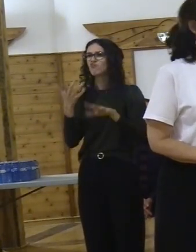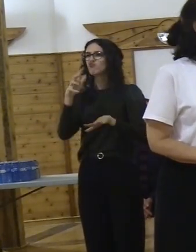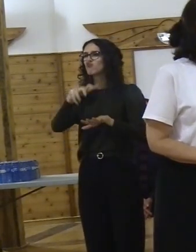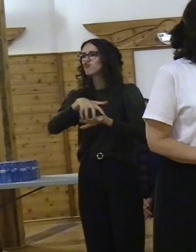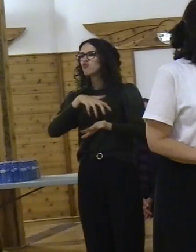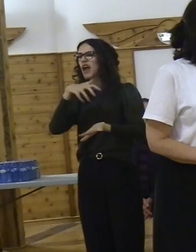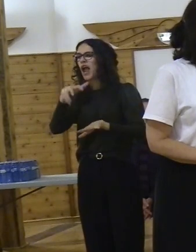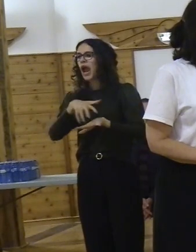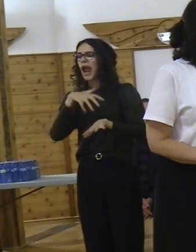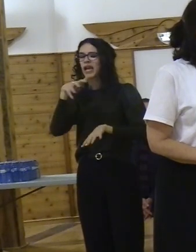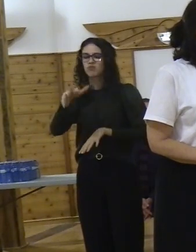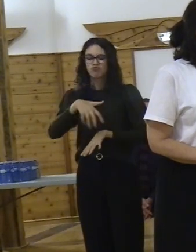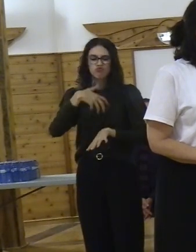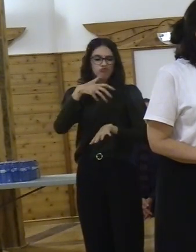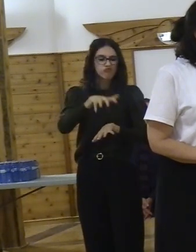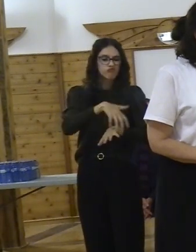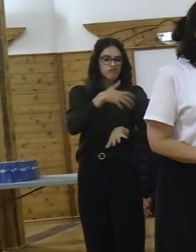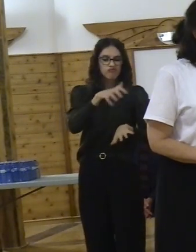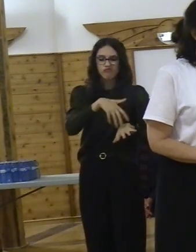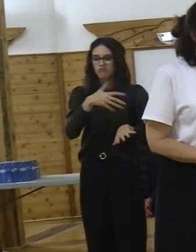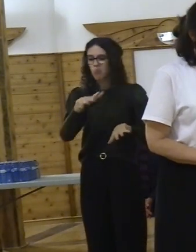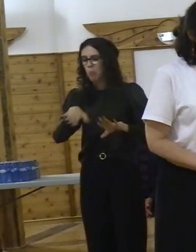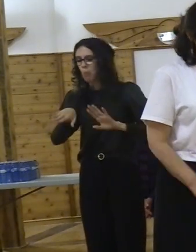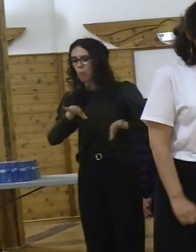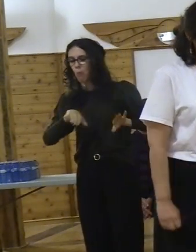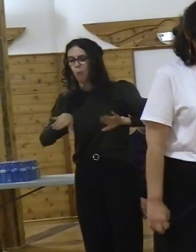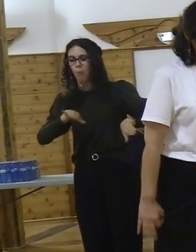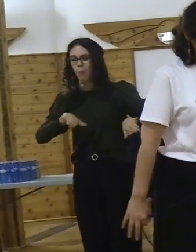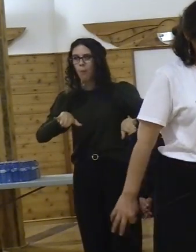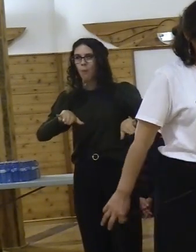They were digging. They were breaking.